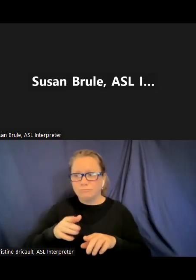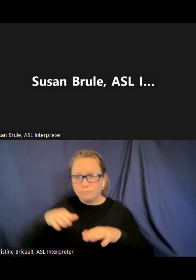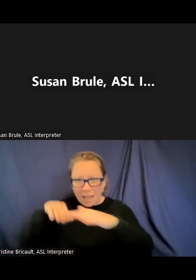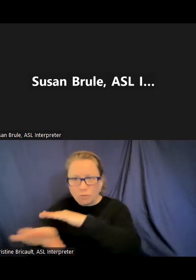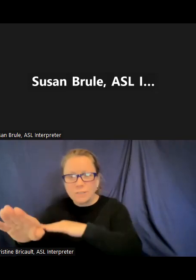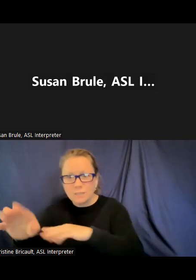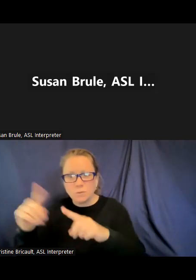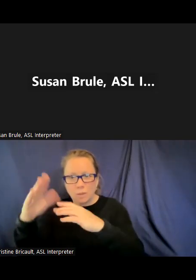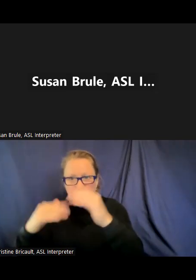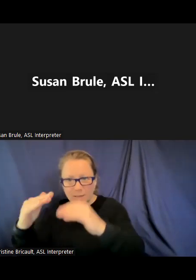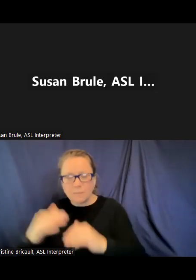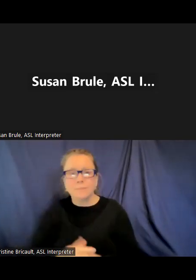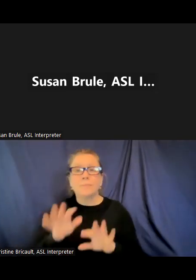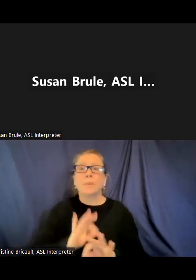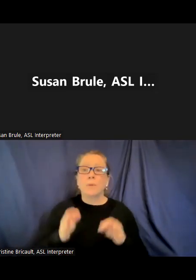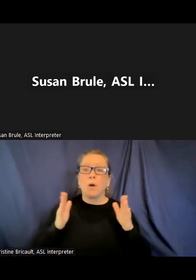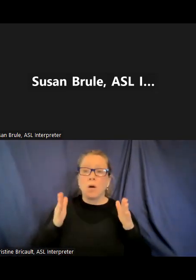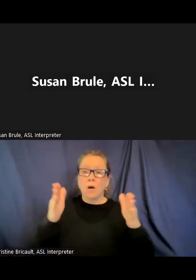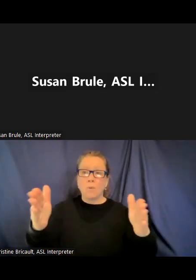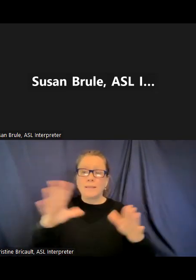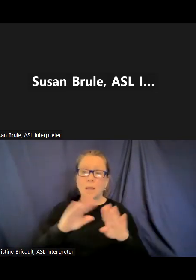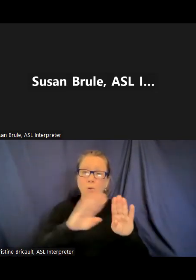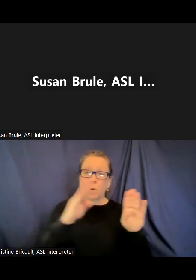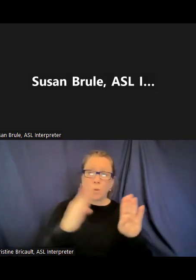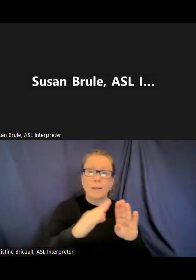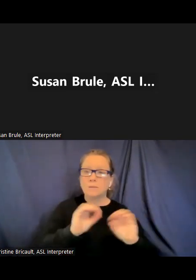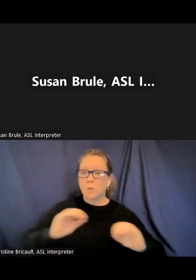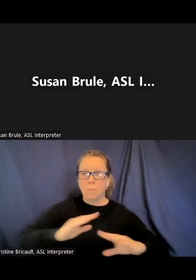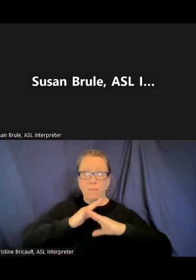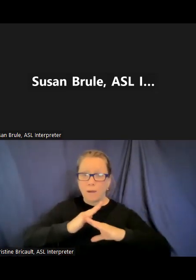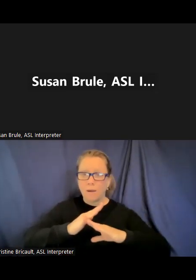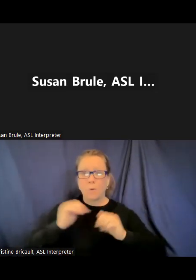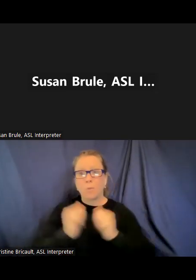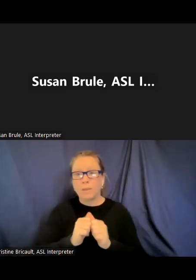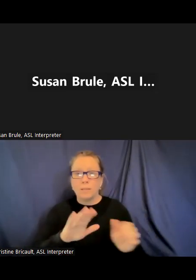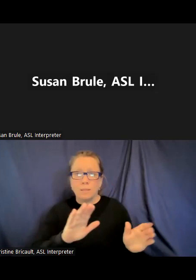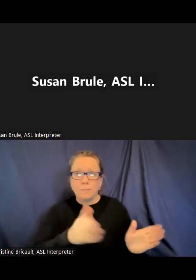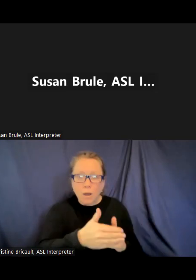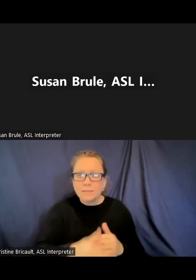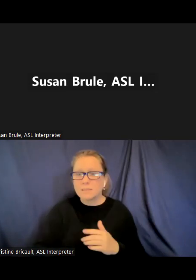Make sure hallways and doorways are unobstructed by boxes or by other obstacles.